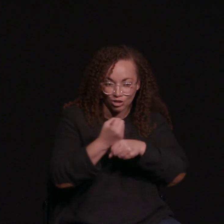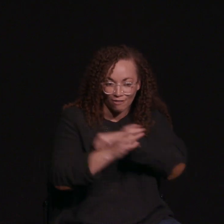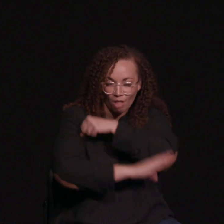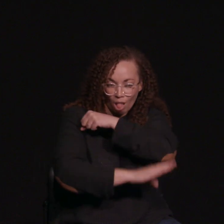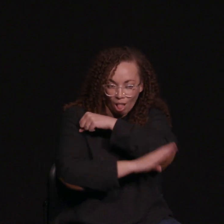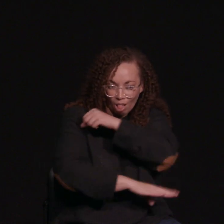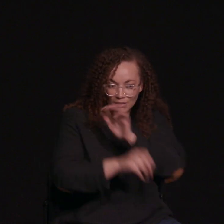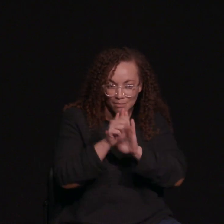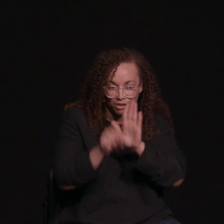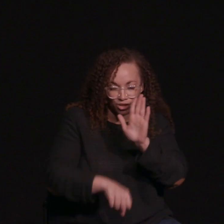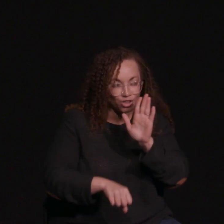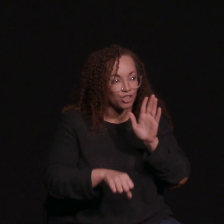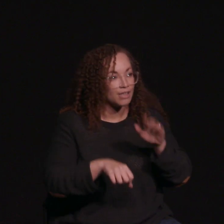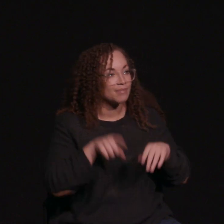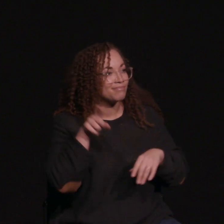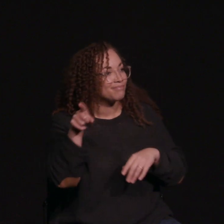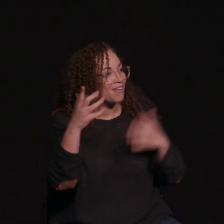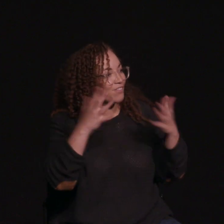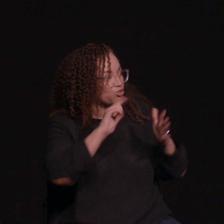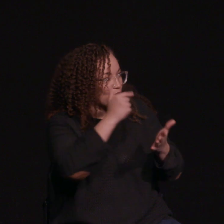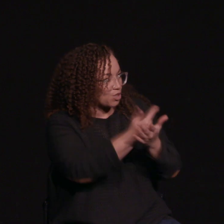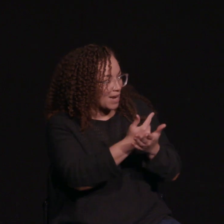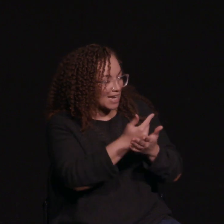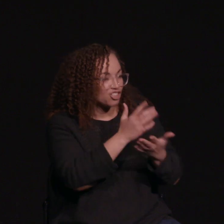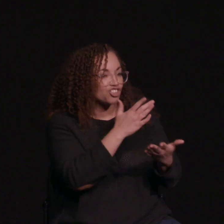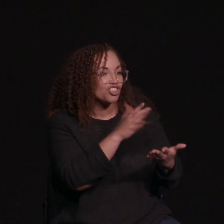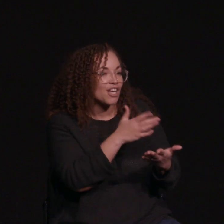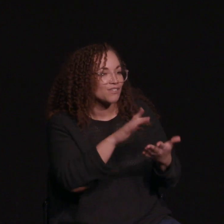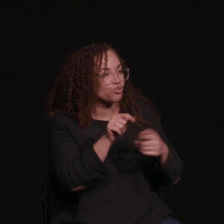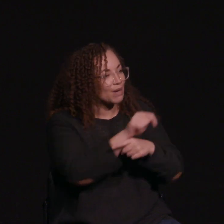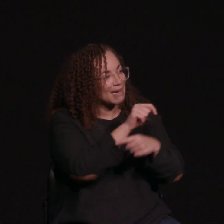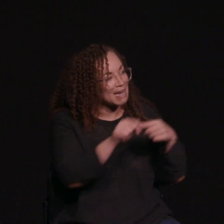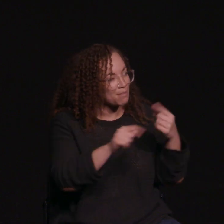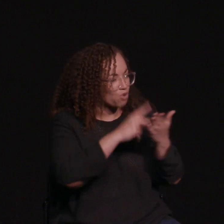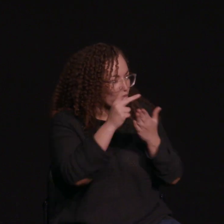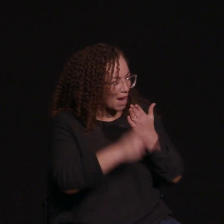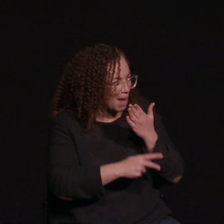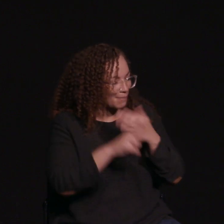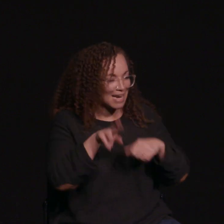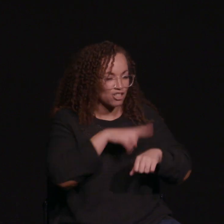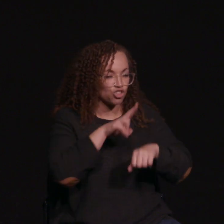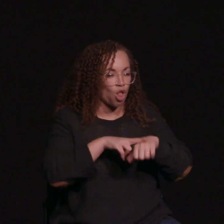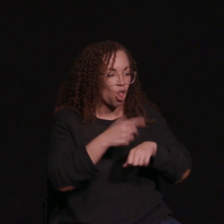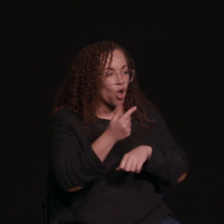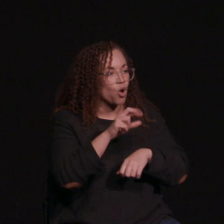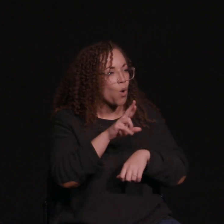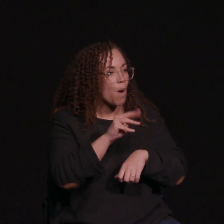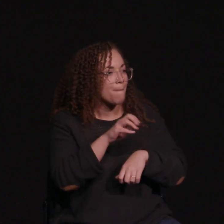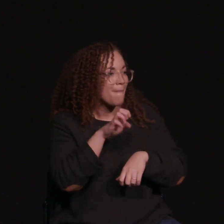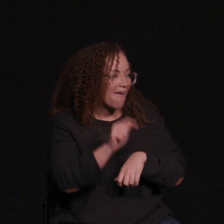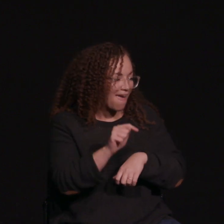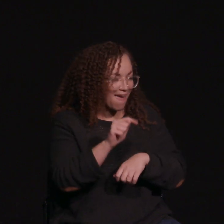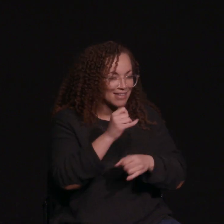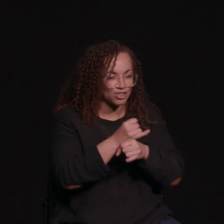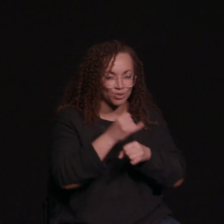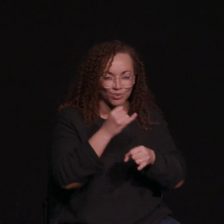He graduated from the chef's training program at the Natural Gourmet Institute for Health and Culinary Arts in New York City,